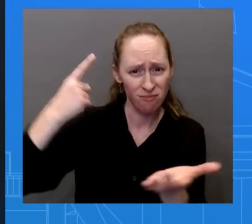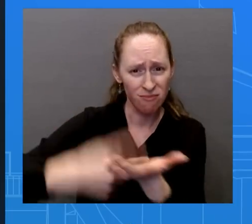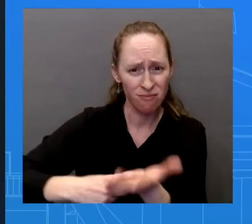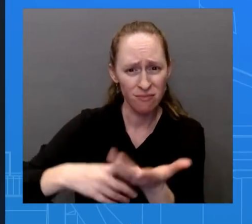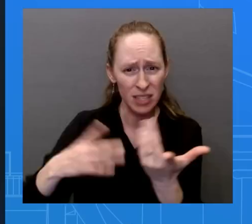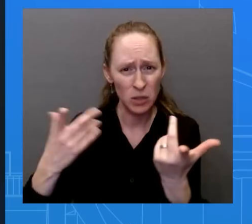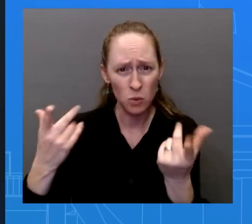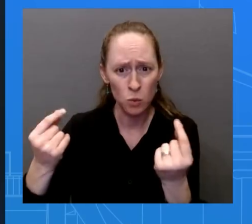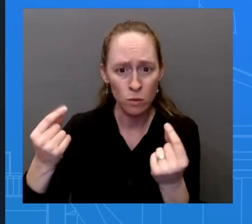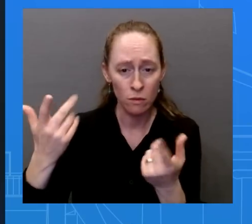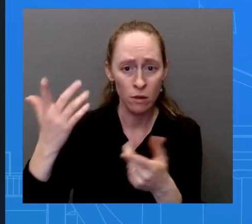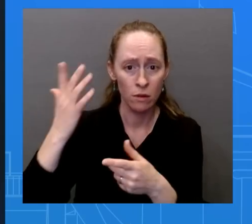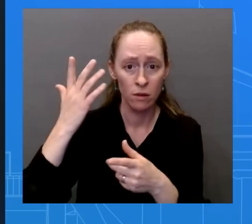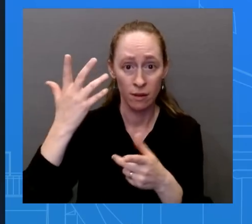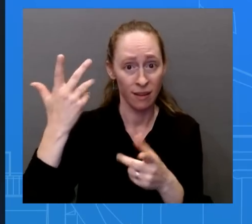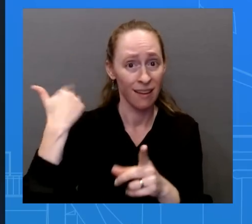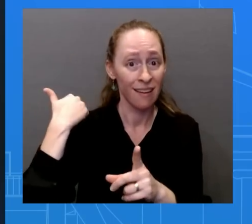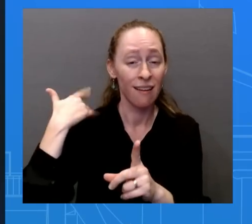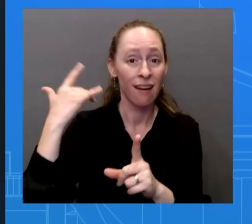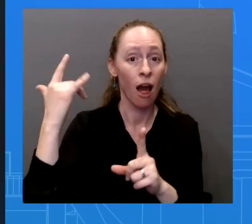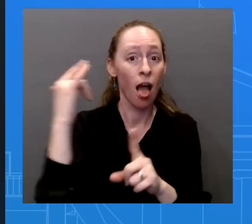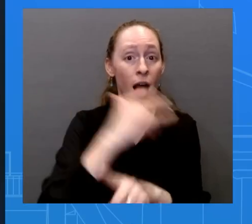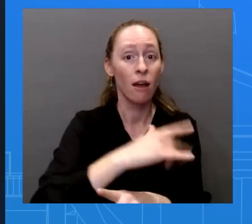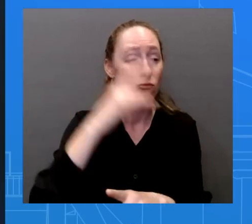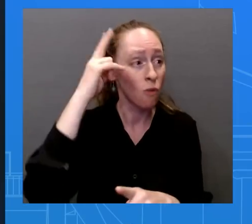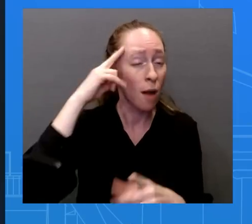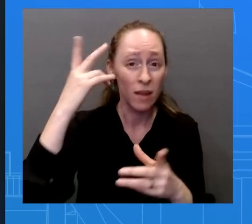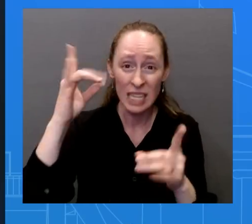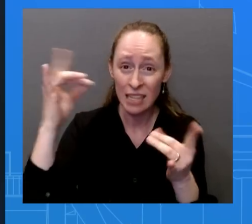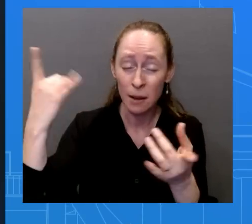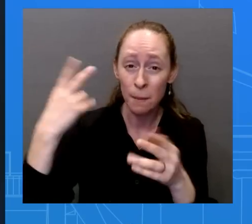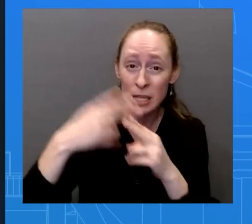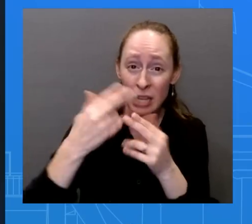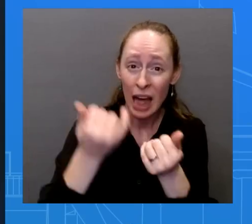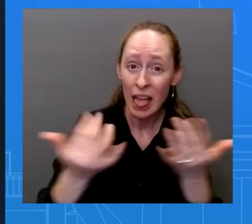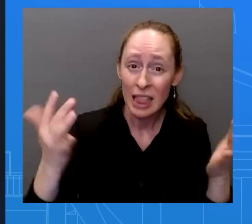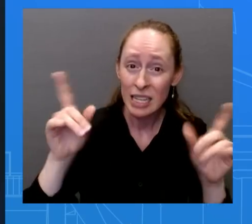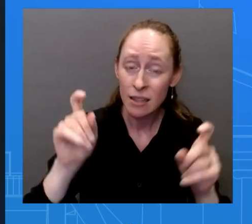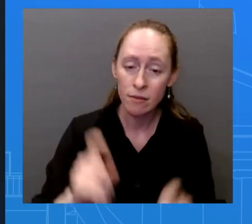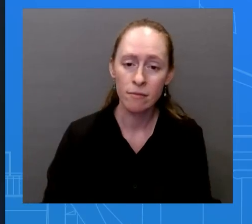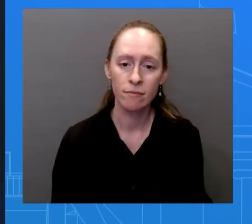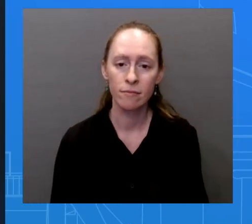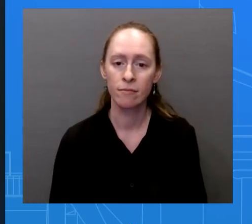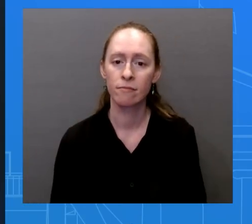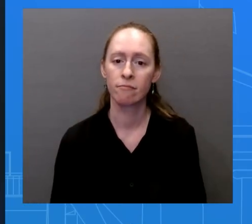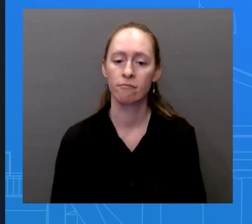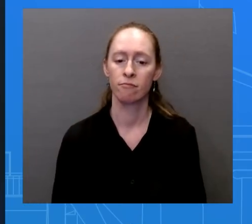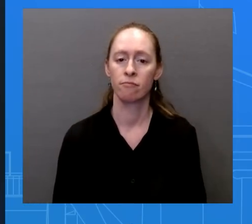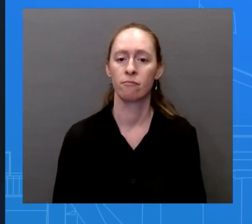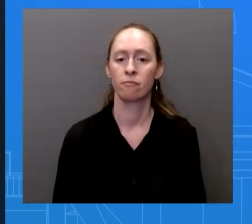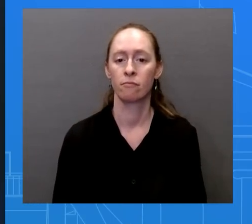a historic agreement that was made by Israel and Lebanon. And, no, he does not. He does not regret it. The Press: But that's not with Saudi Arabia,